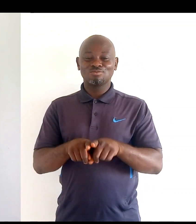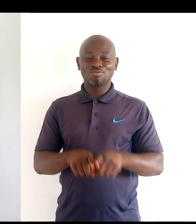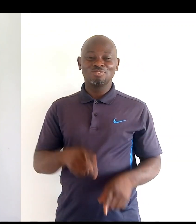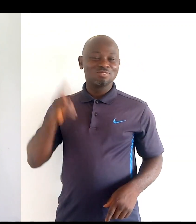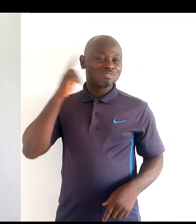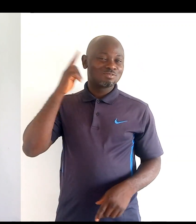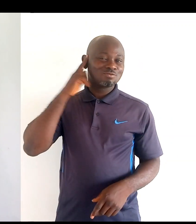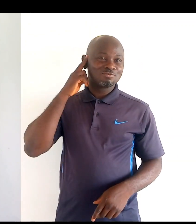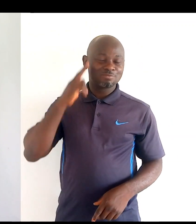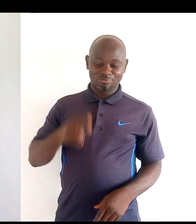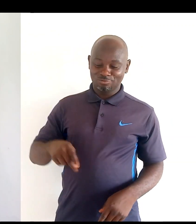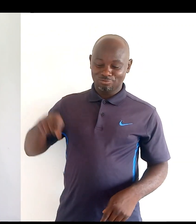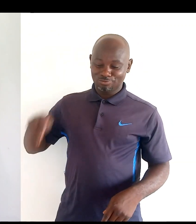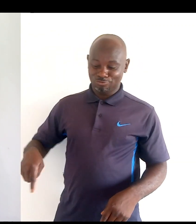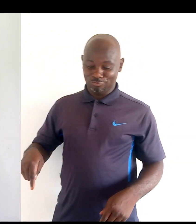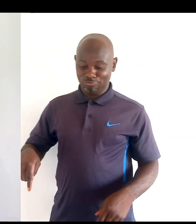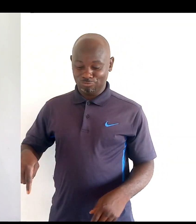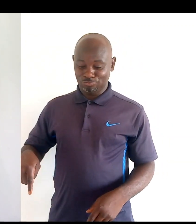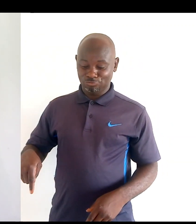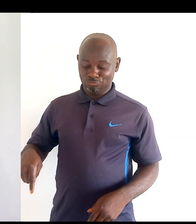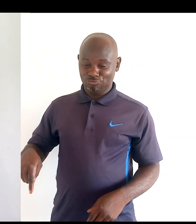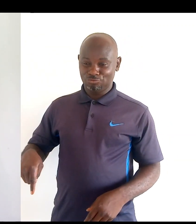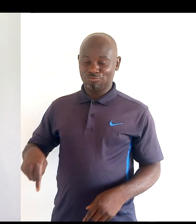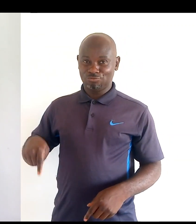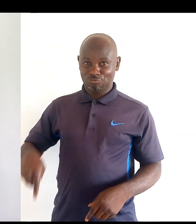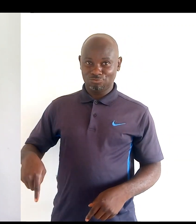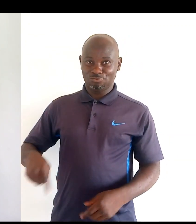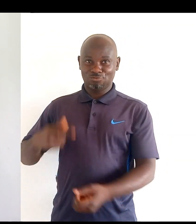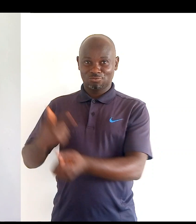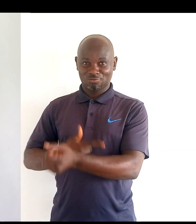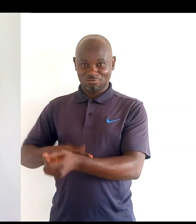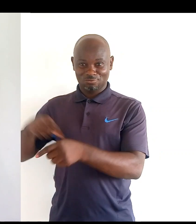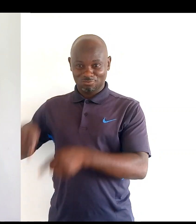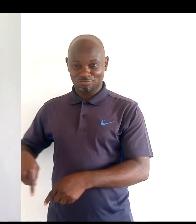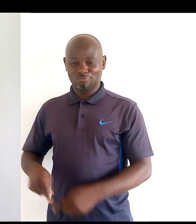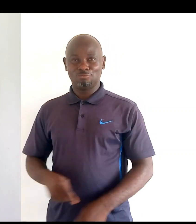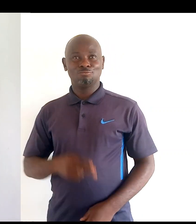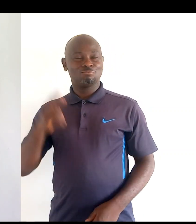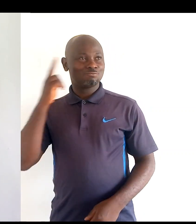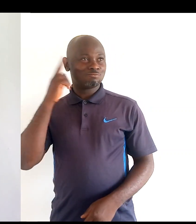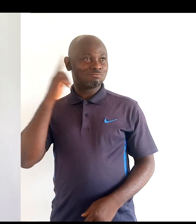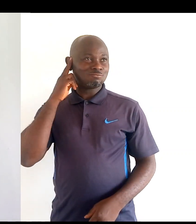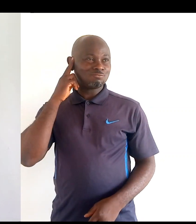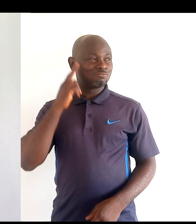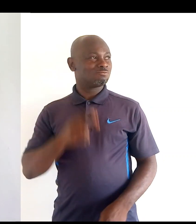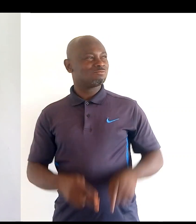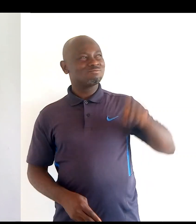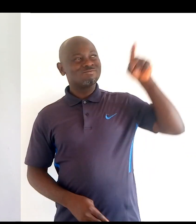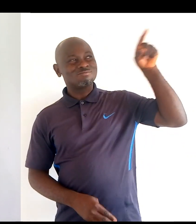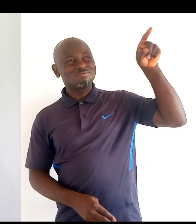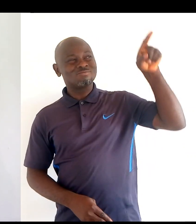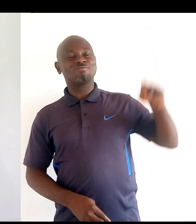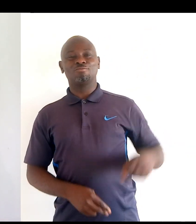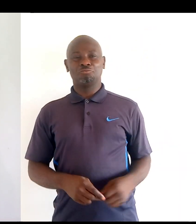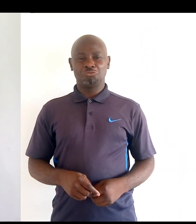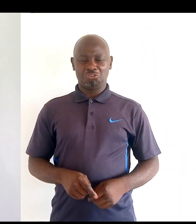for education, for commerce, for connecting them to people of different backgrounds, there is a